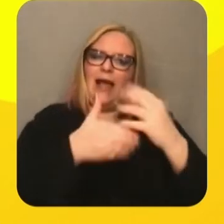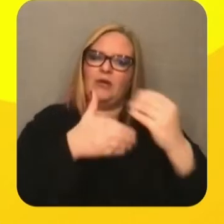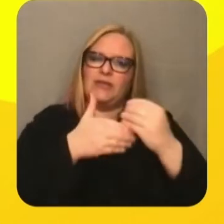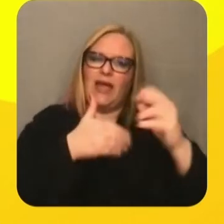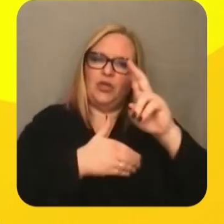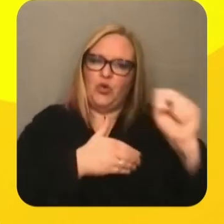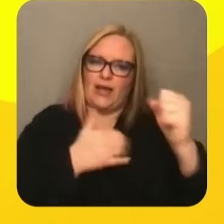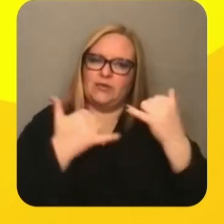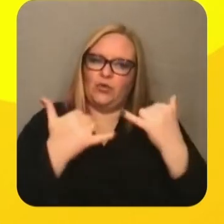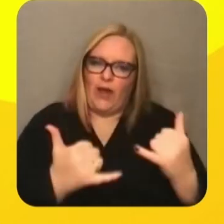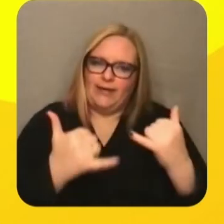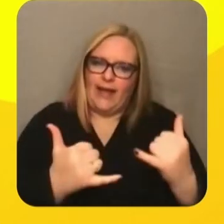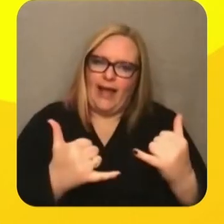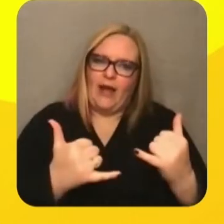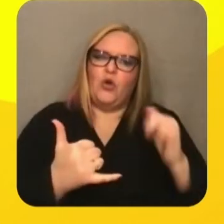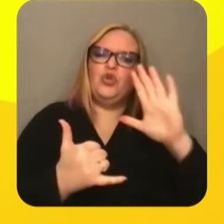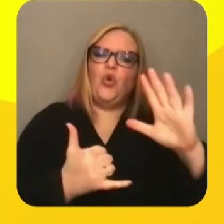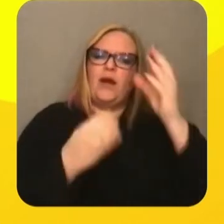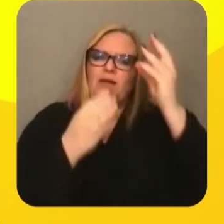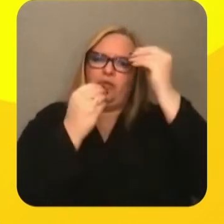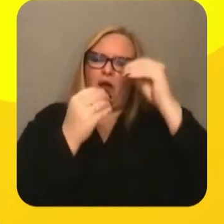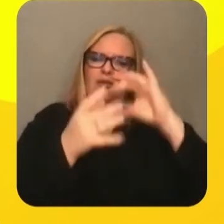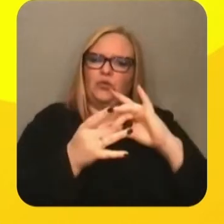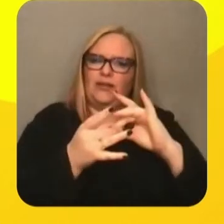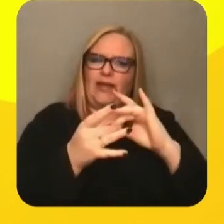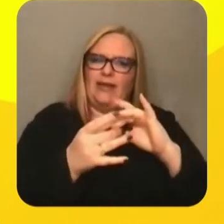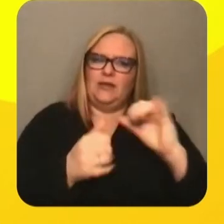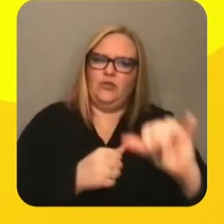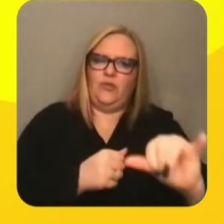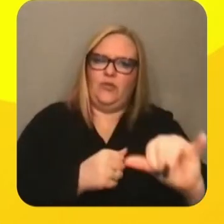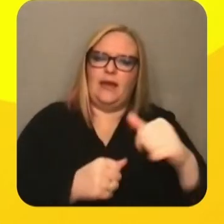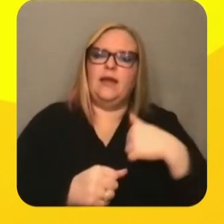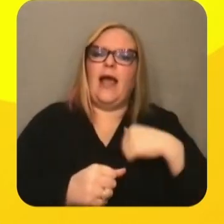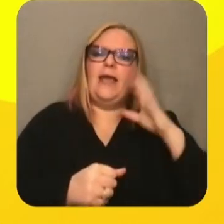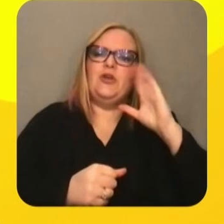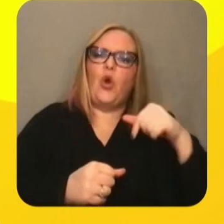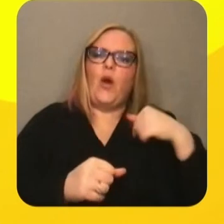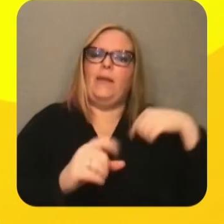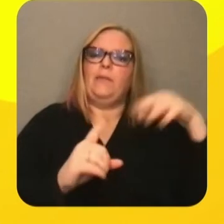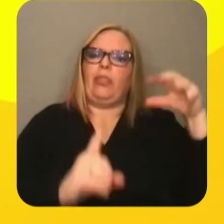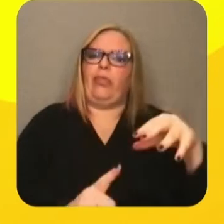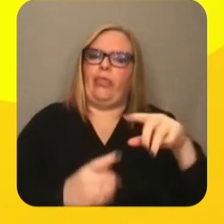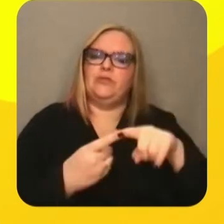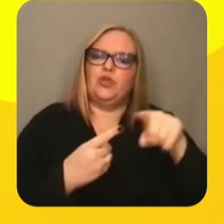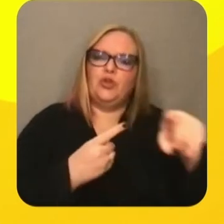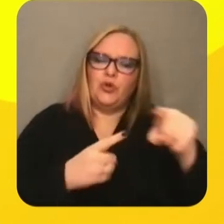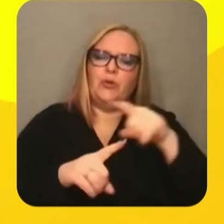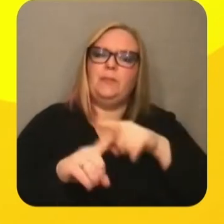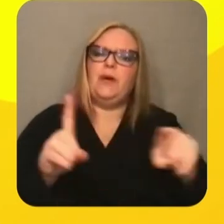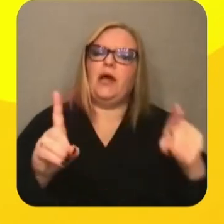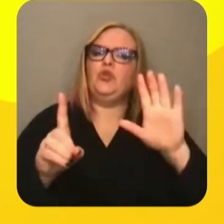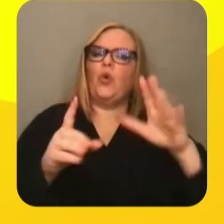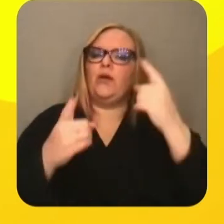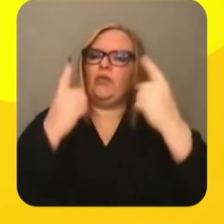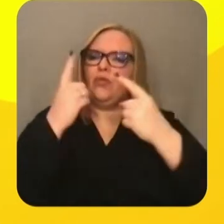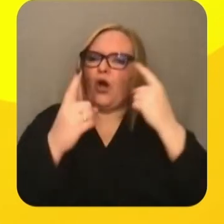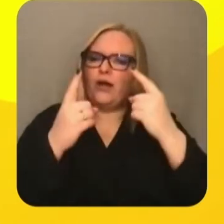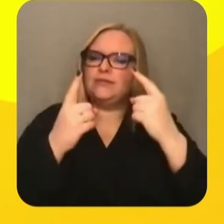just any thoughts that you have on it. So I know I'm cold calling on you here, but any thoughts that you have from that perspective where you're sitting right now. I'd love to hear.